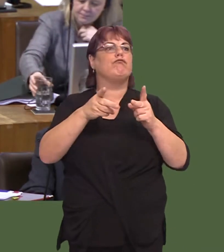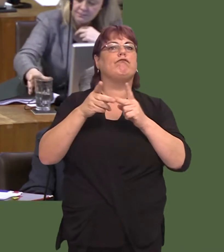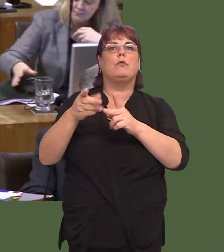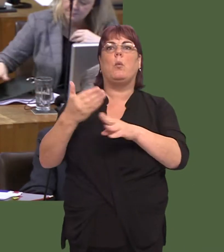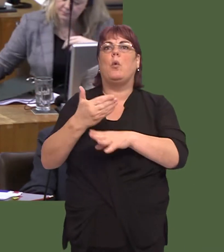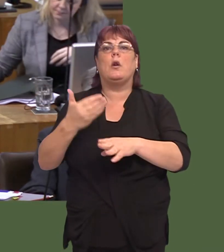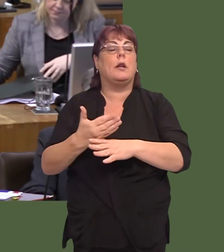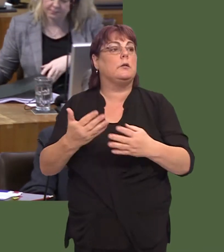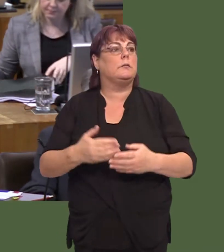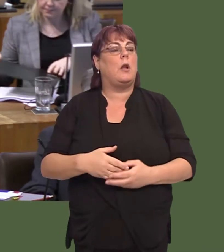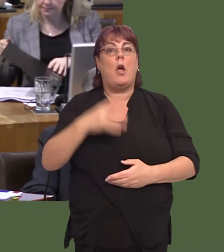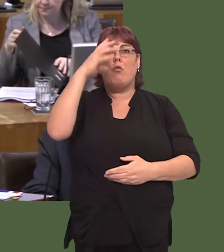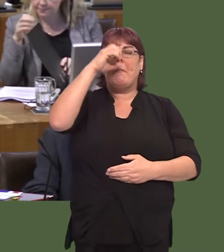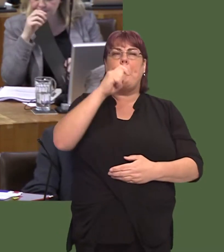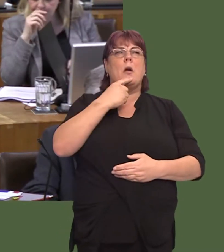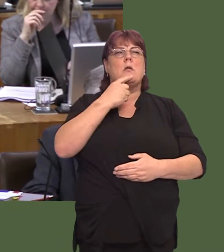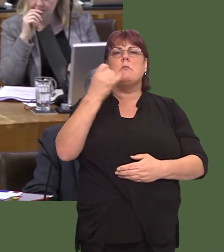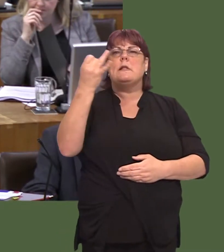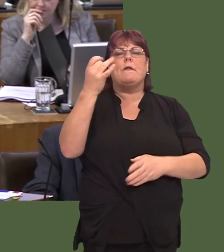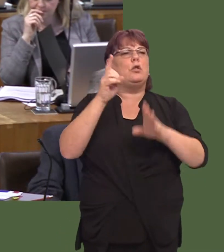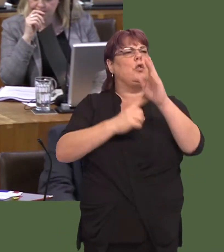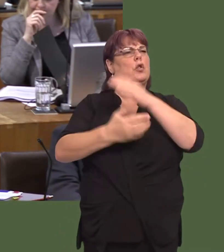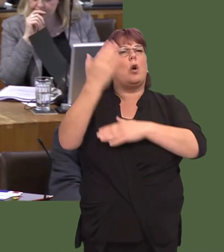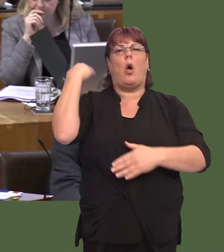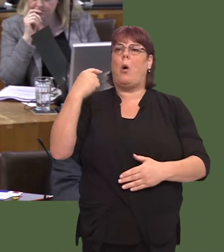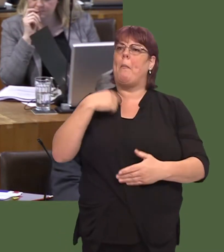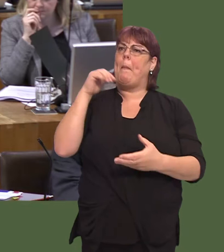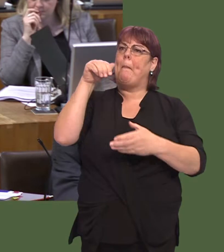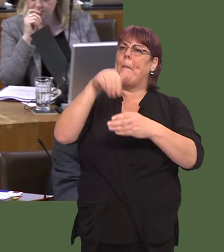Carwyn Jones: I remember, 17 years ago, when I was a member of the Assemblyís agriculture